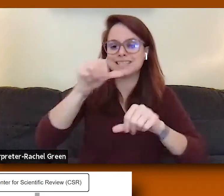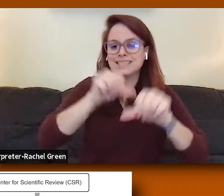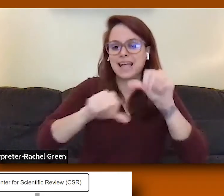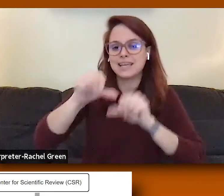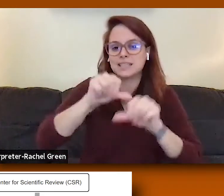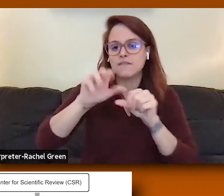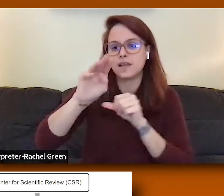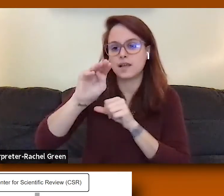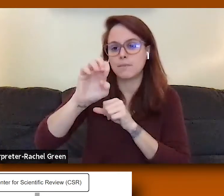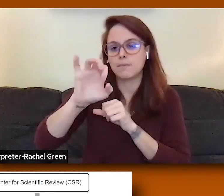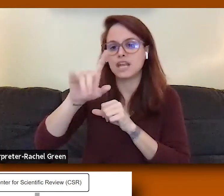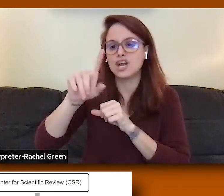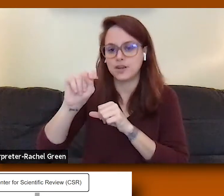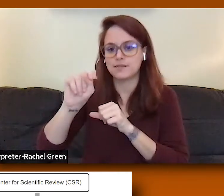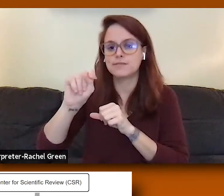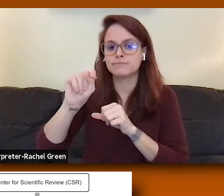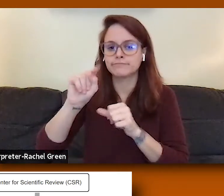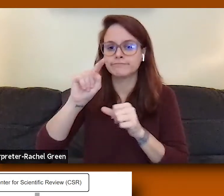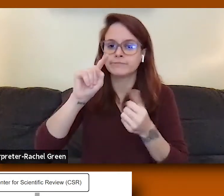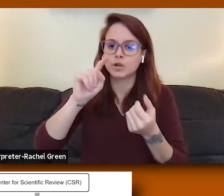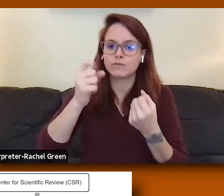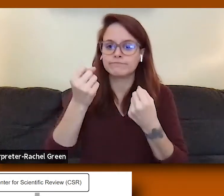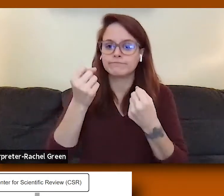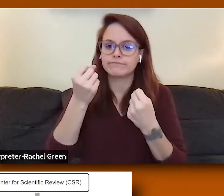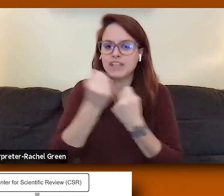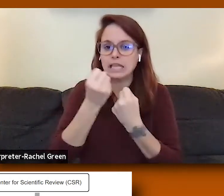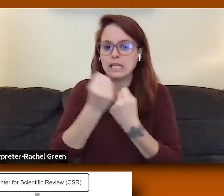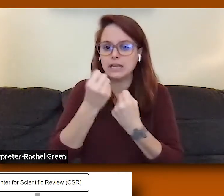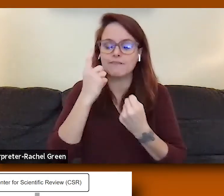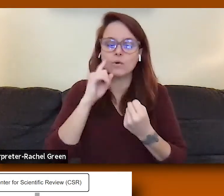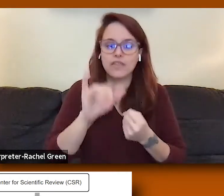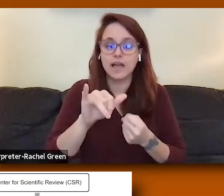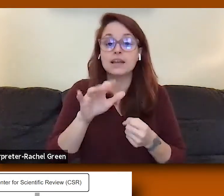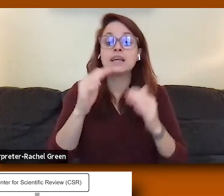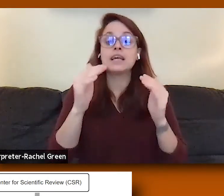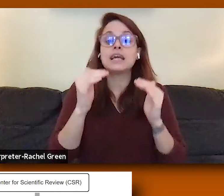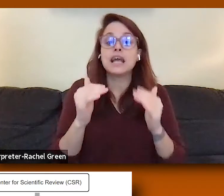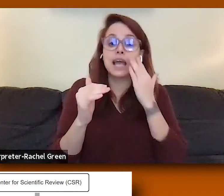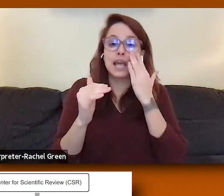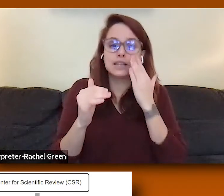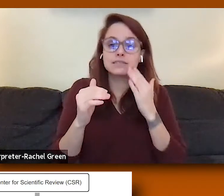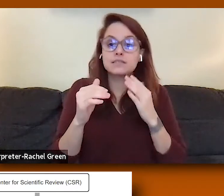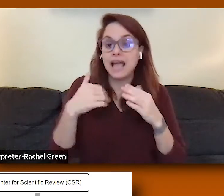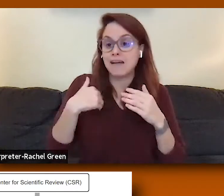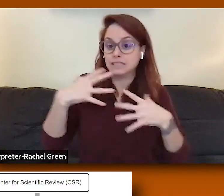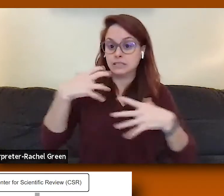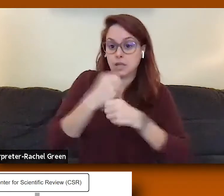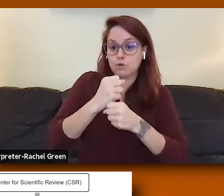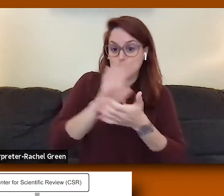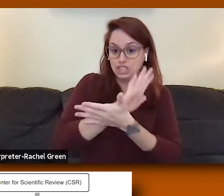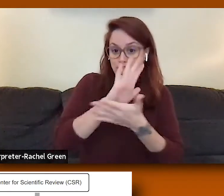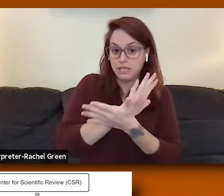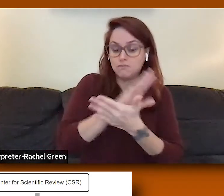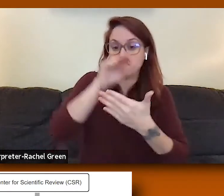and the scoring is done here, and this is where the summary sheet is made.